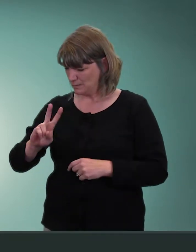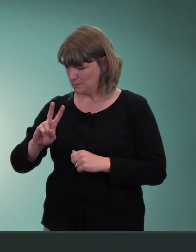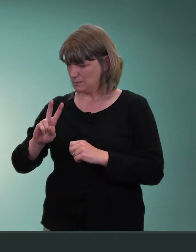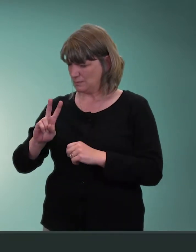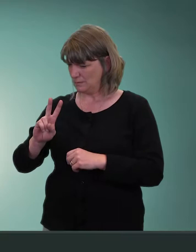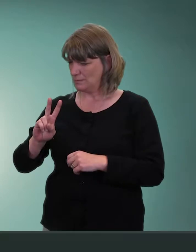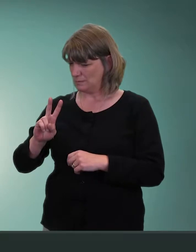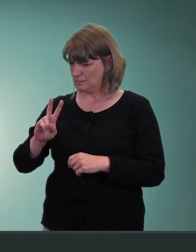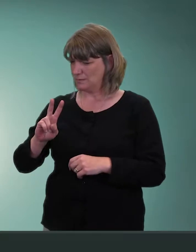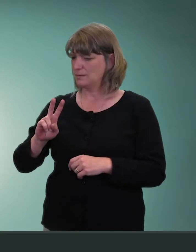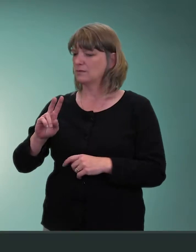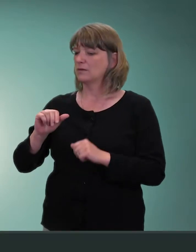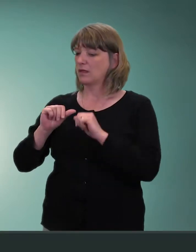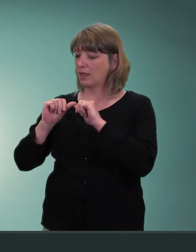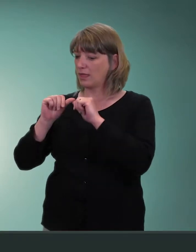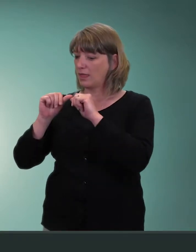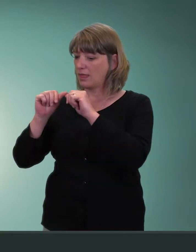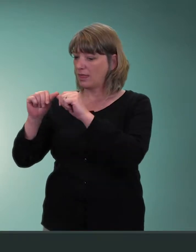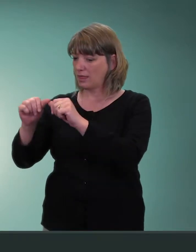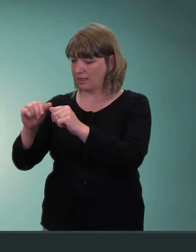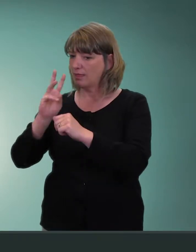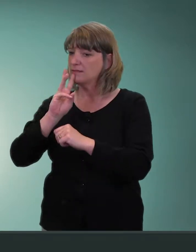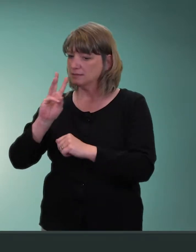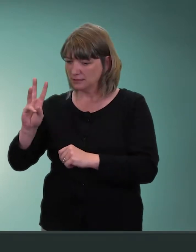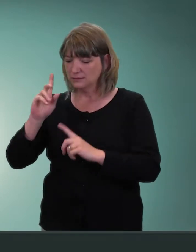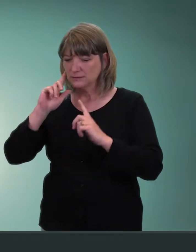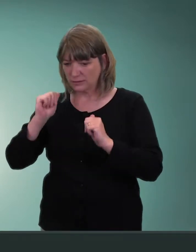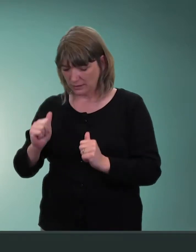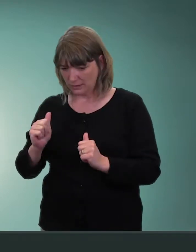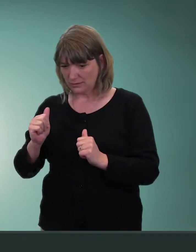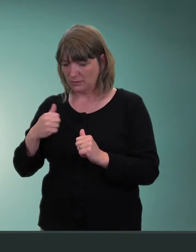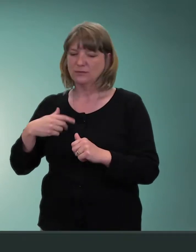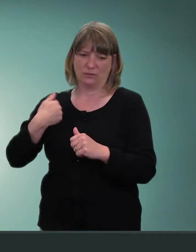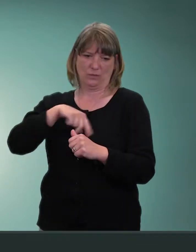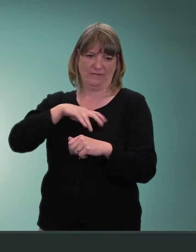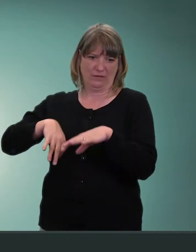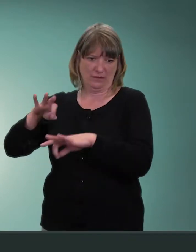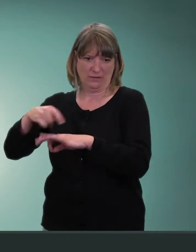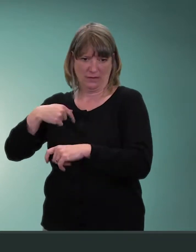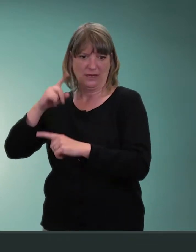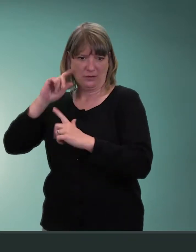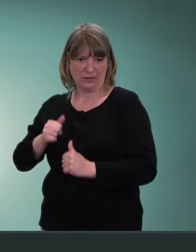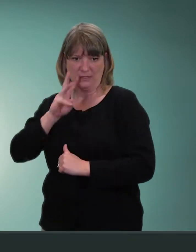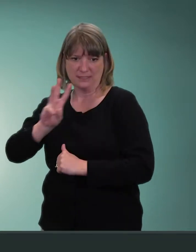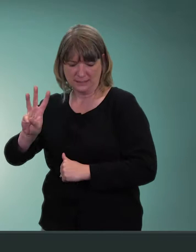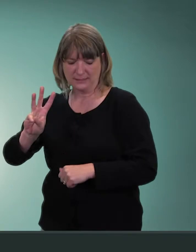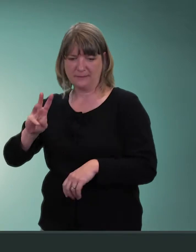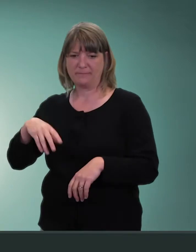and I continued speech when I was six, when I had the hearing loss or when we found out I had hearing loss.